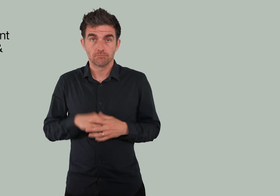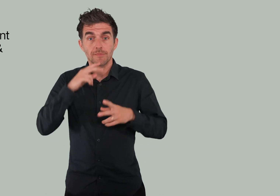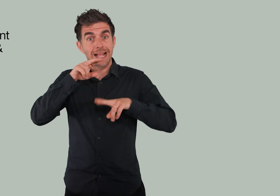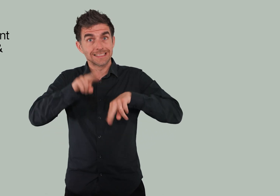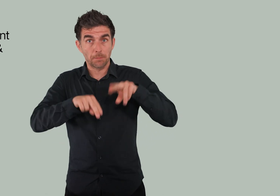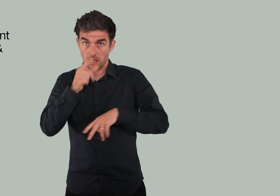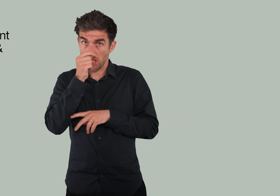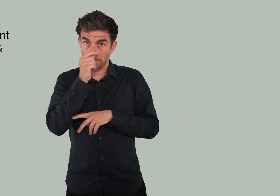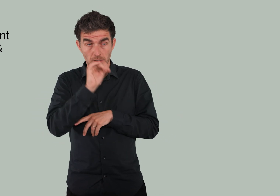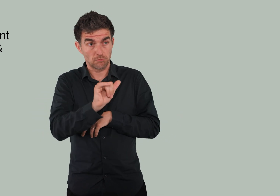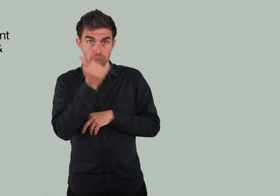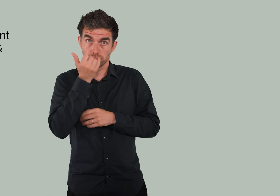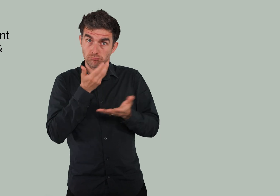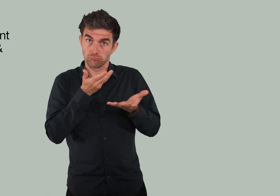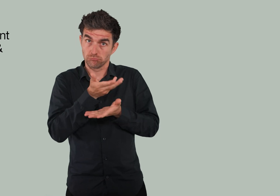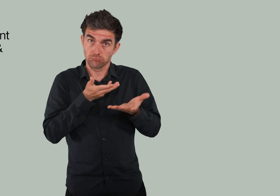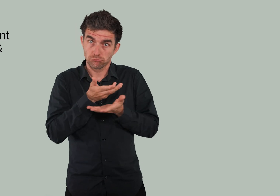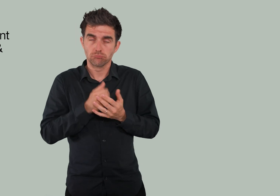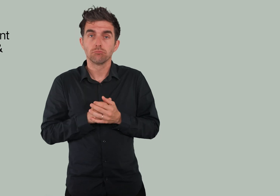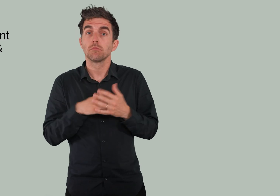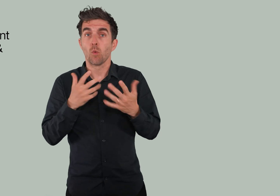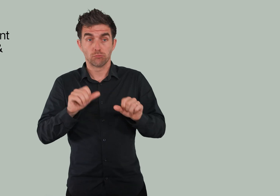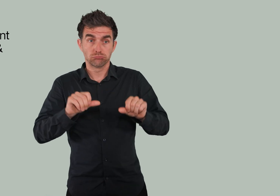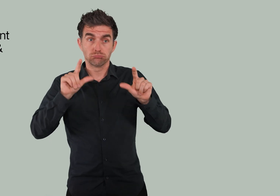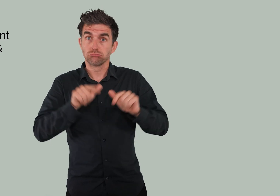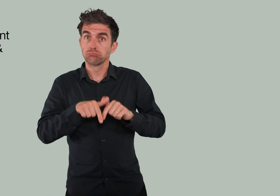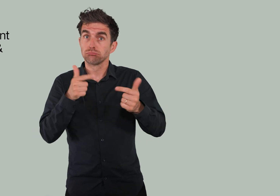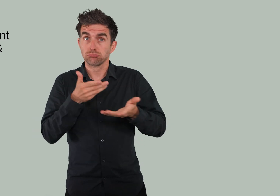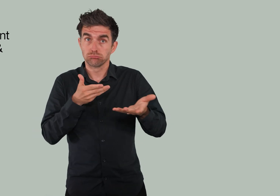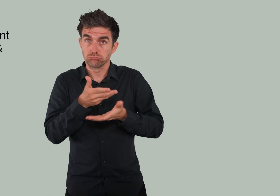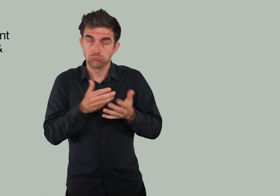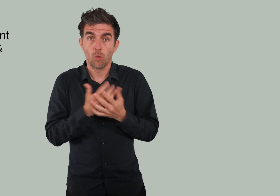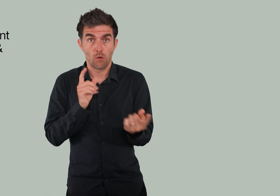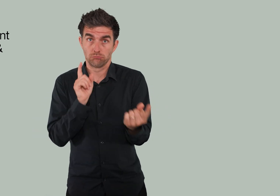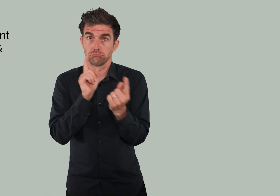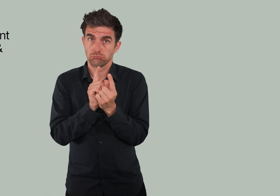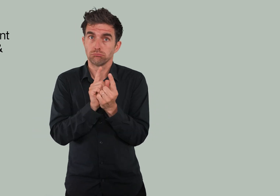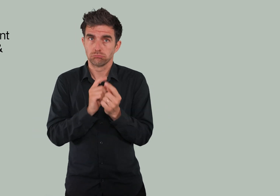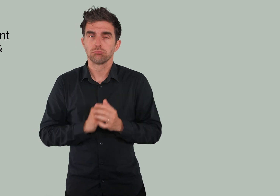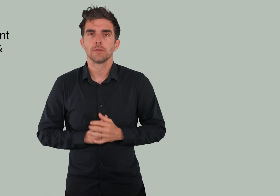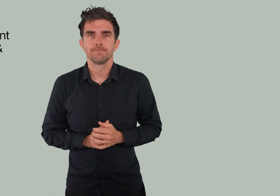6.41 Assessments can be conducted over the telephone, by video-call or in-person,